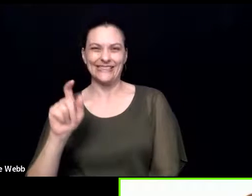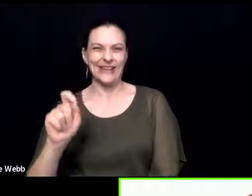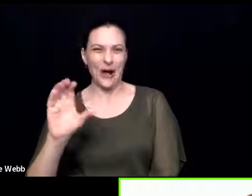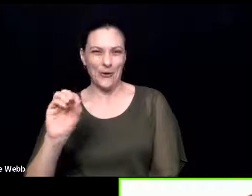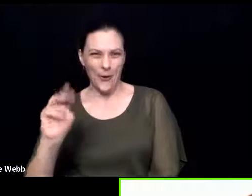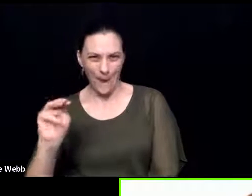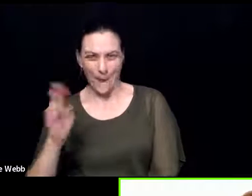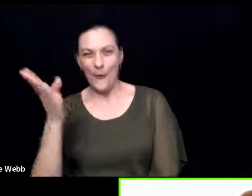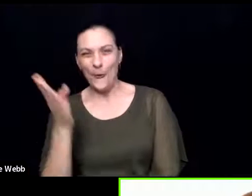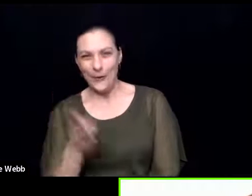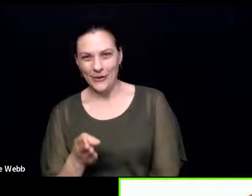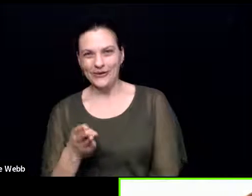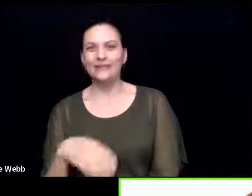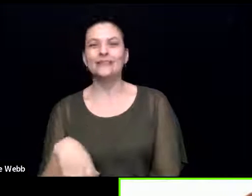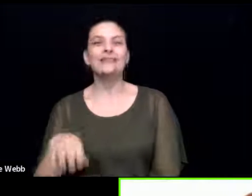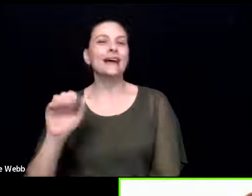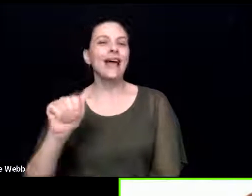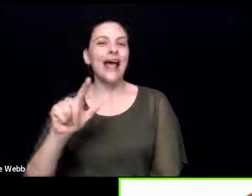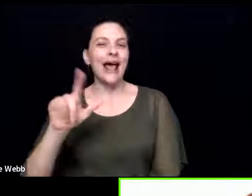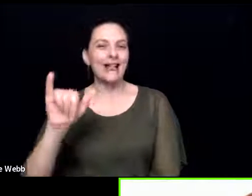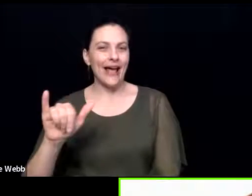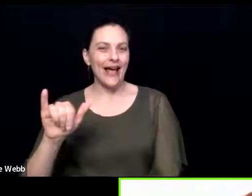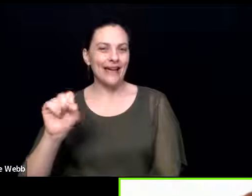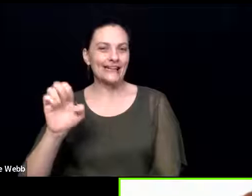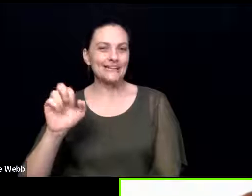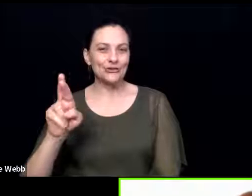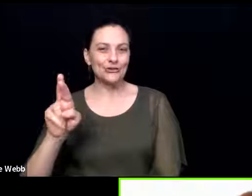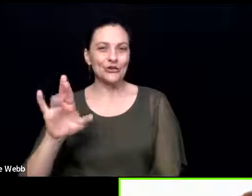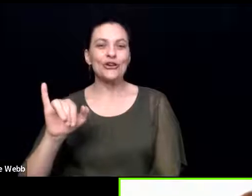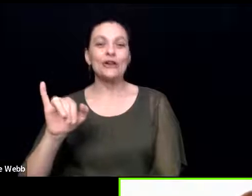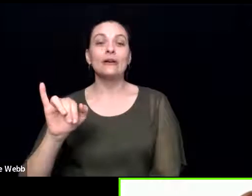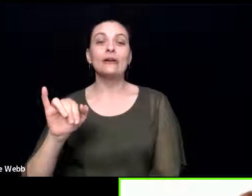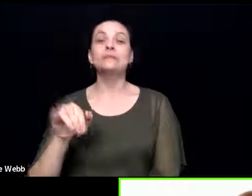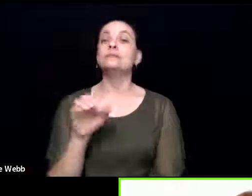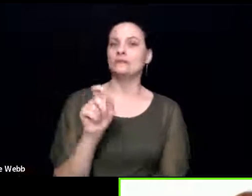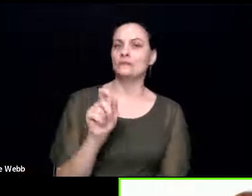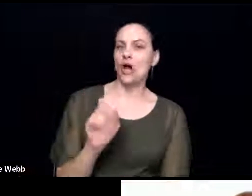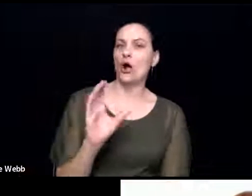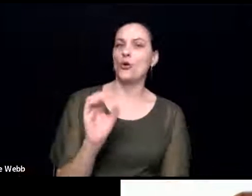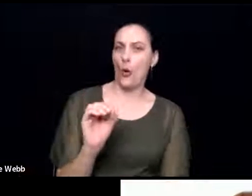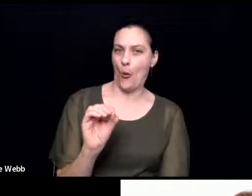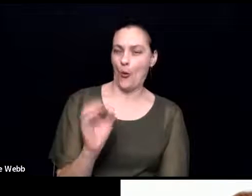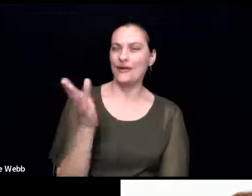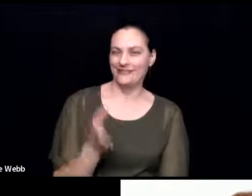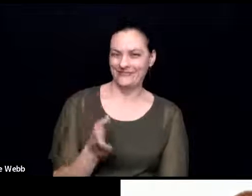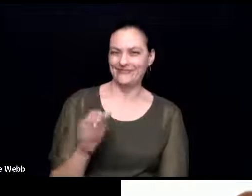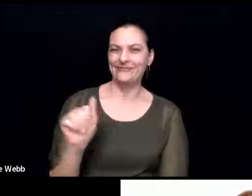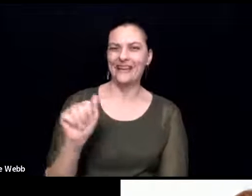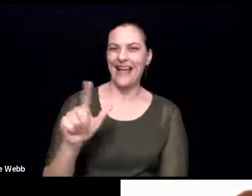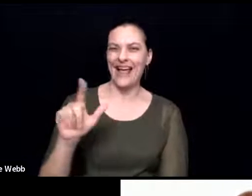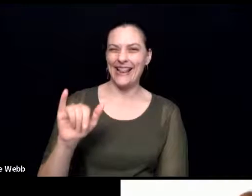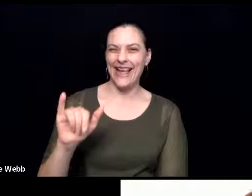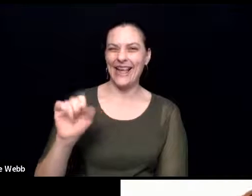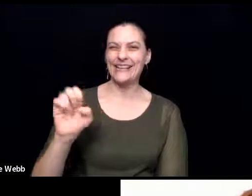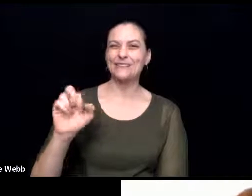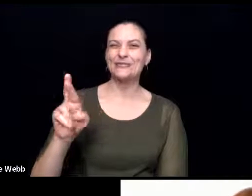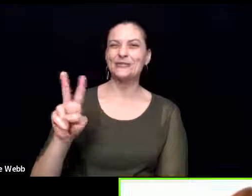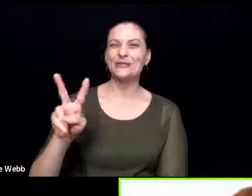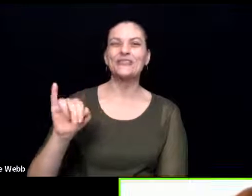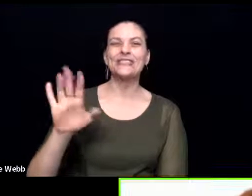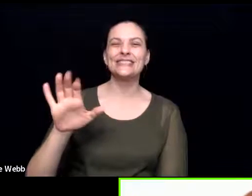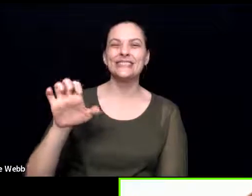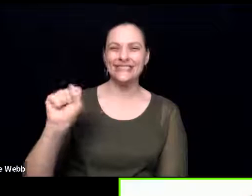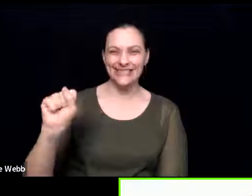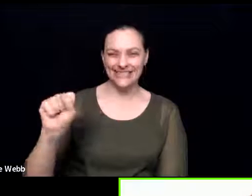please share this and favor it/like it/review it on whatever platform you are on. Subscribe to it.